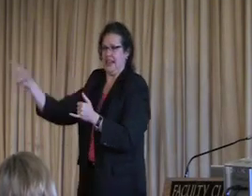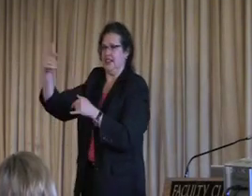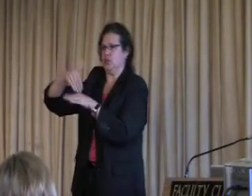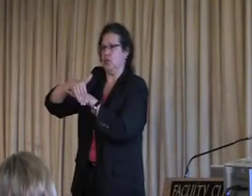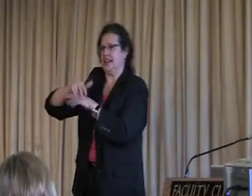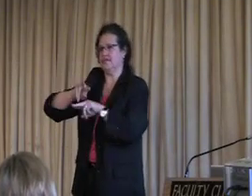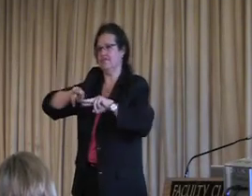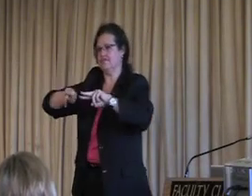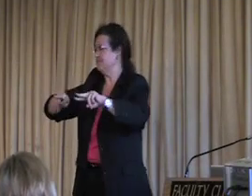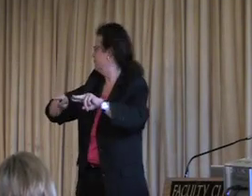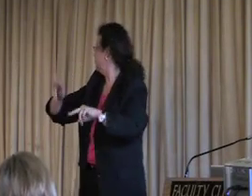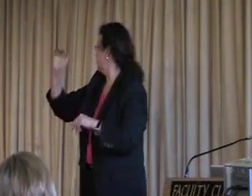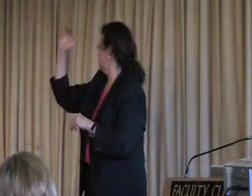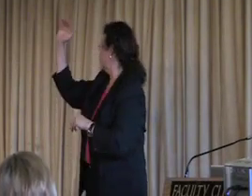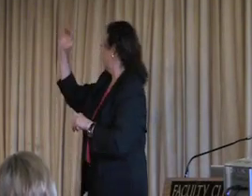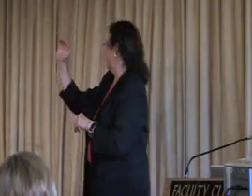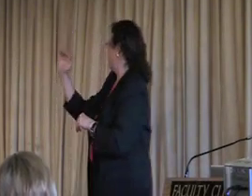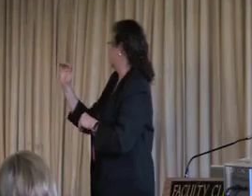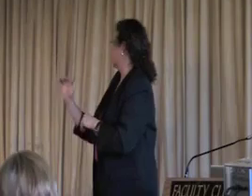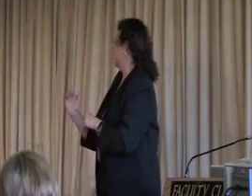the role that Edmonton and Alberta has services and providing a disseminate information. I